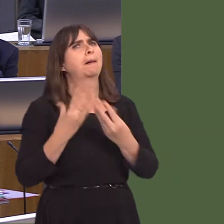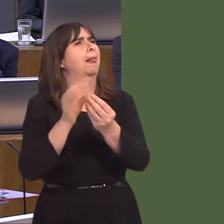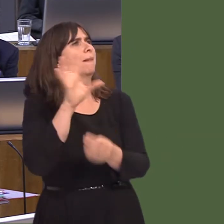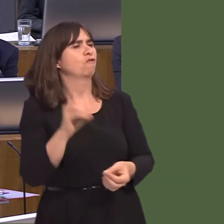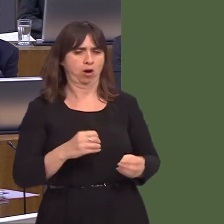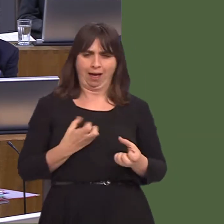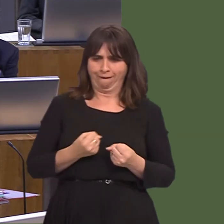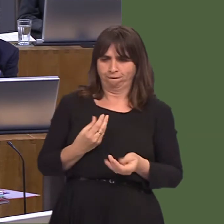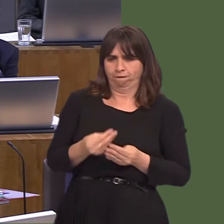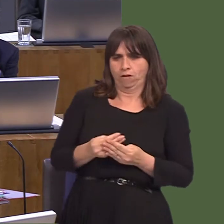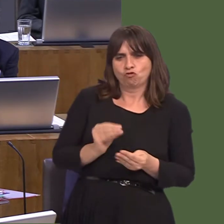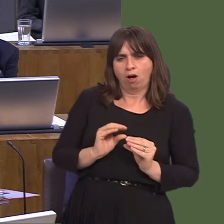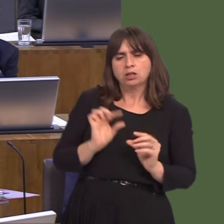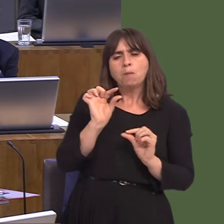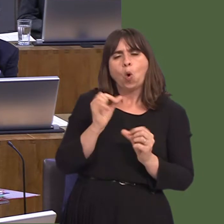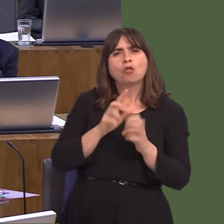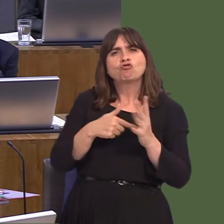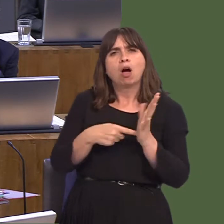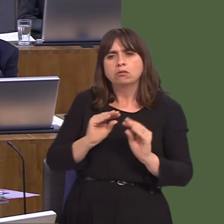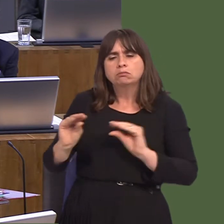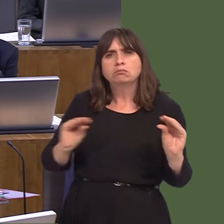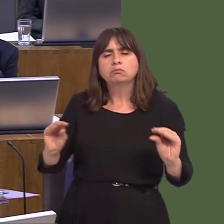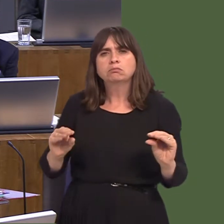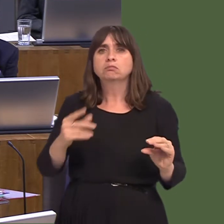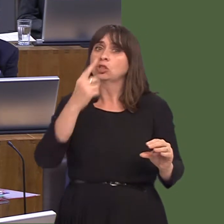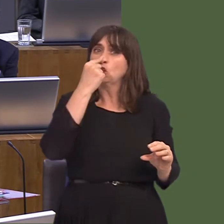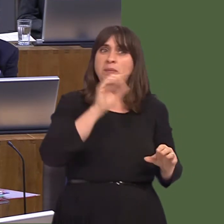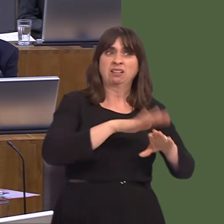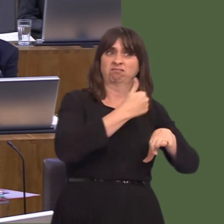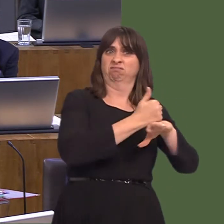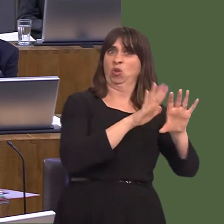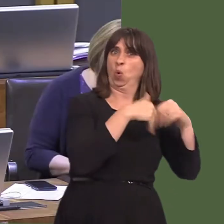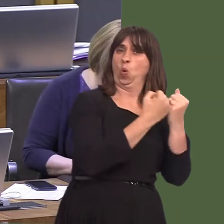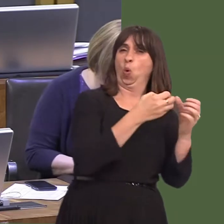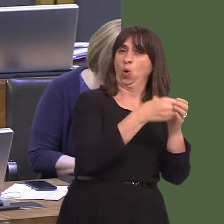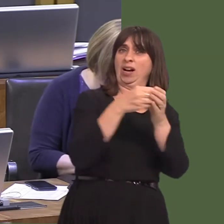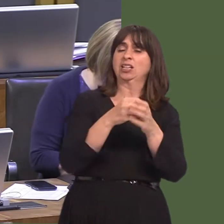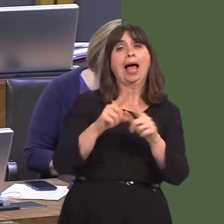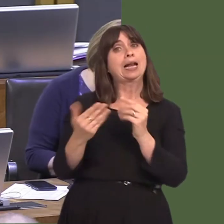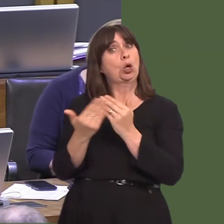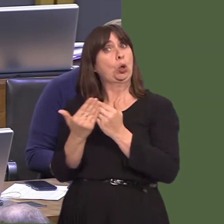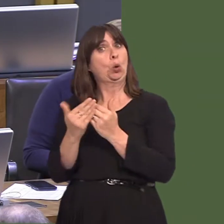That grant scheme is open to established organisationsóthere are many across Walesóbut also new organisations with new ideas.